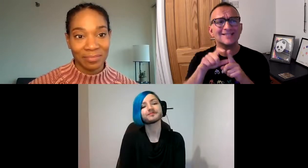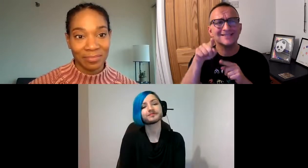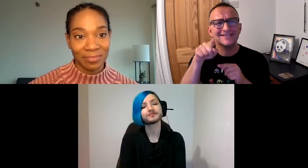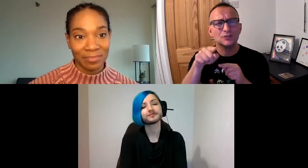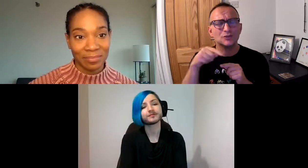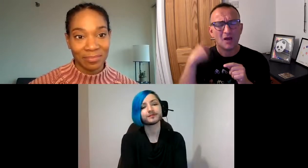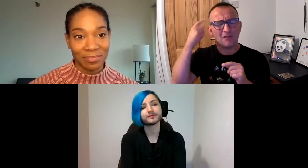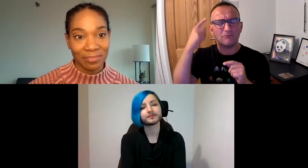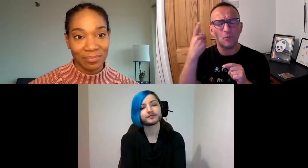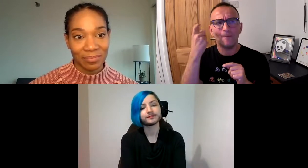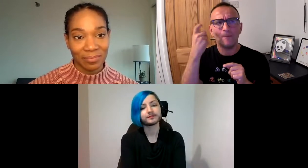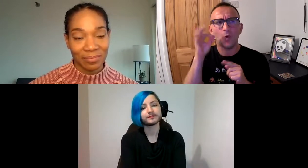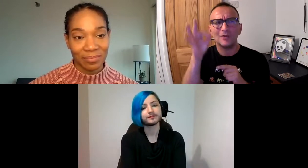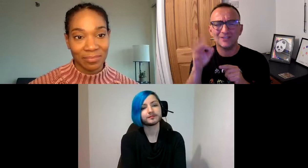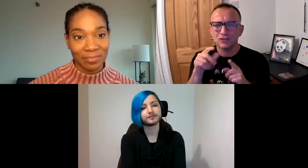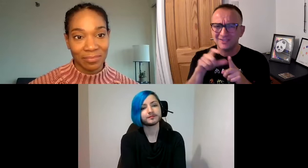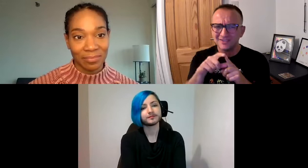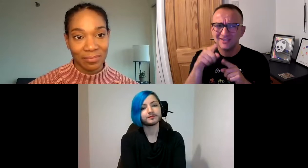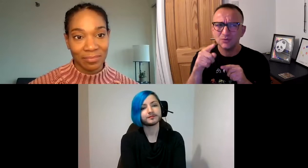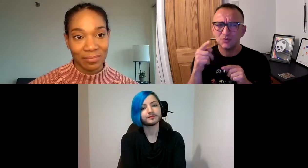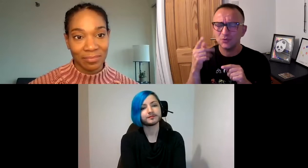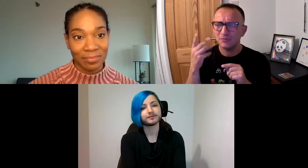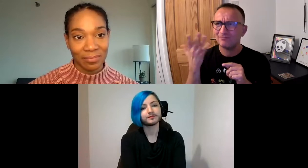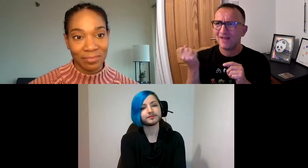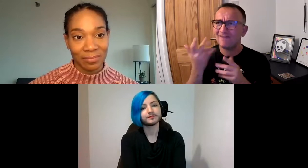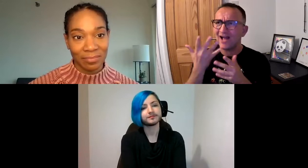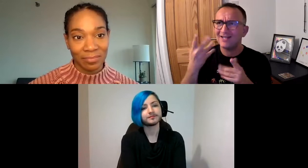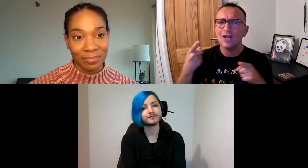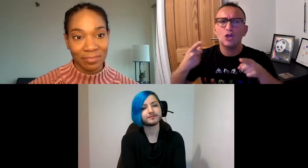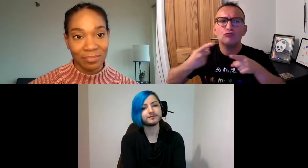French or Italian or other language communities a do